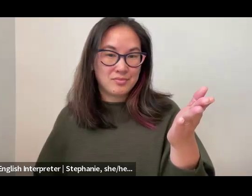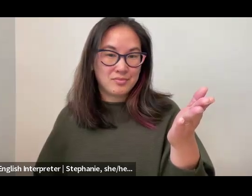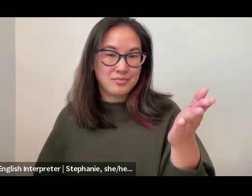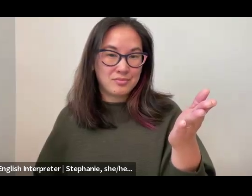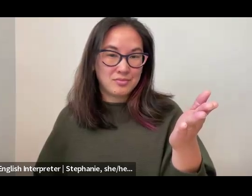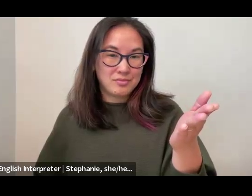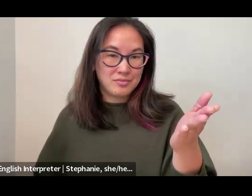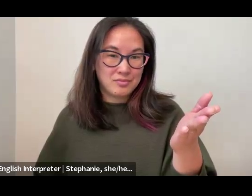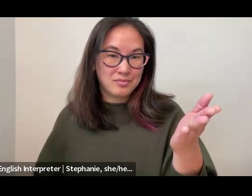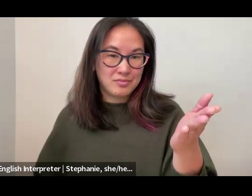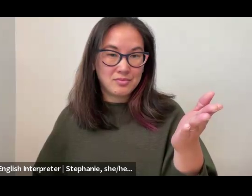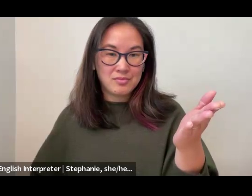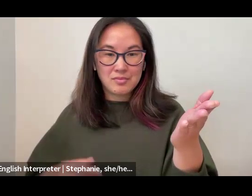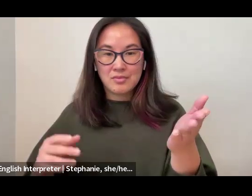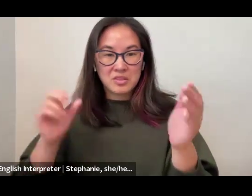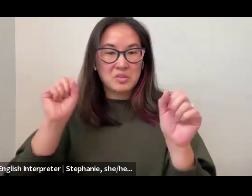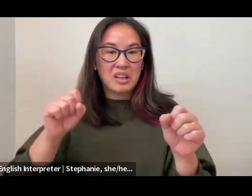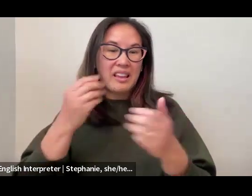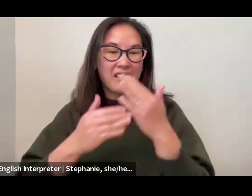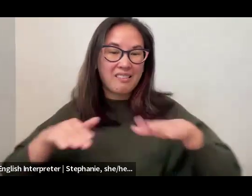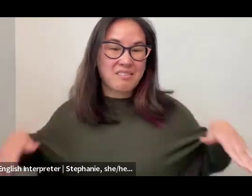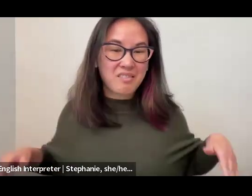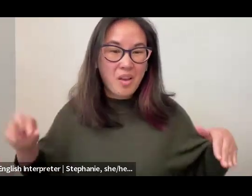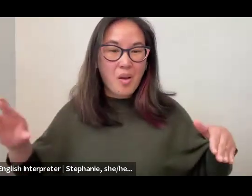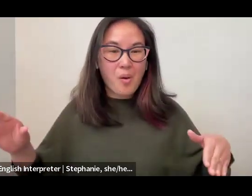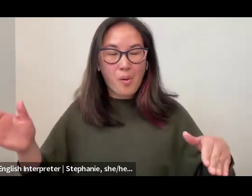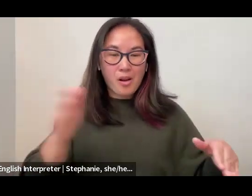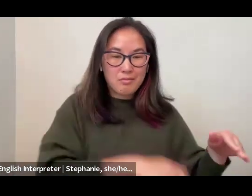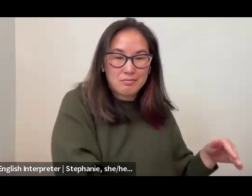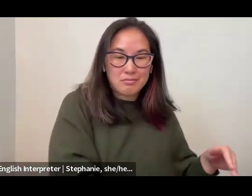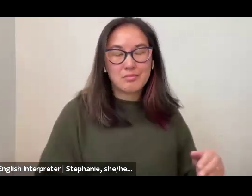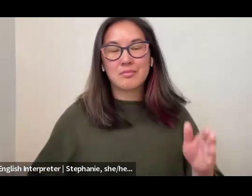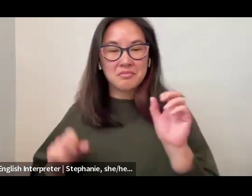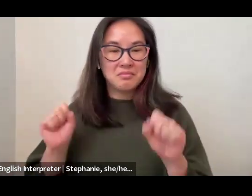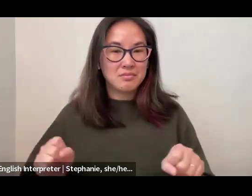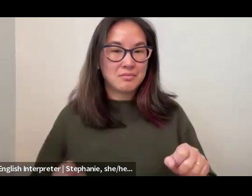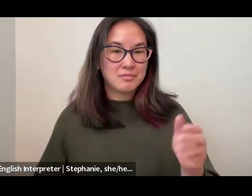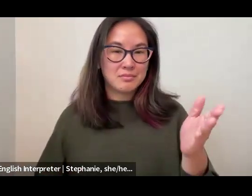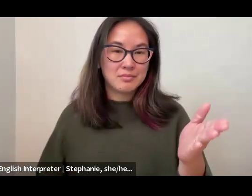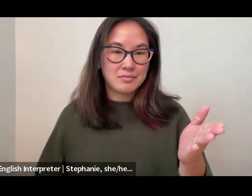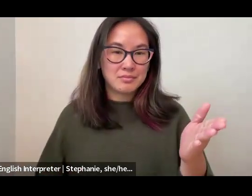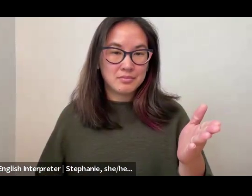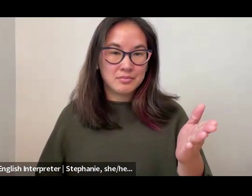Or you can do left arm to be outside of right leg, right arm behind you.